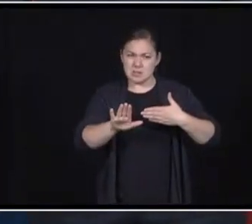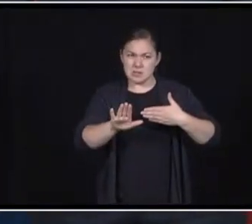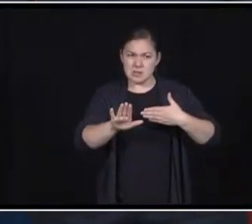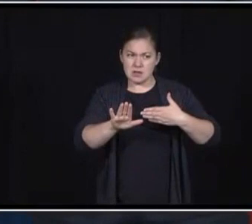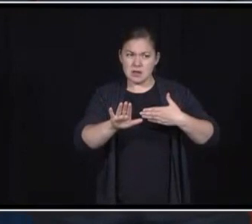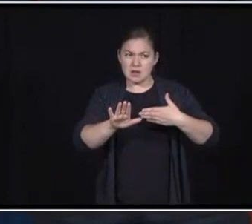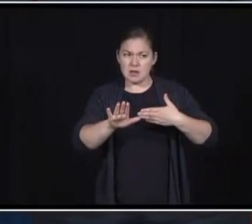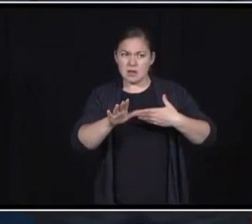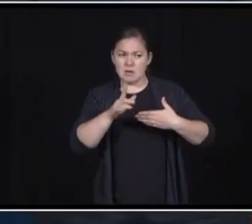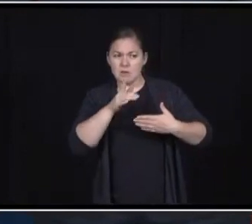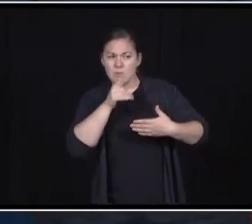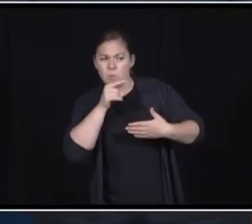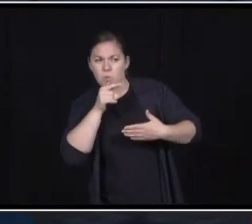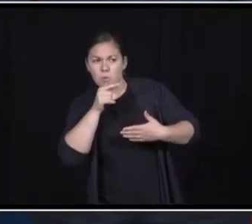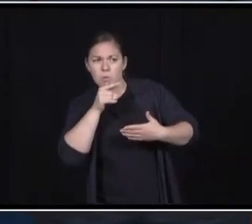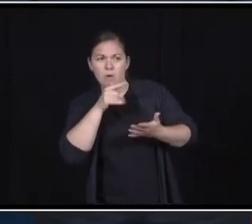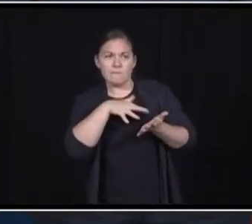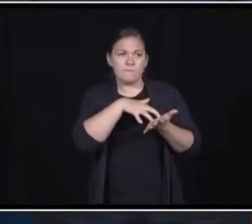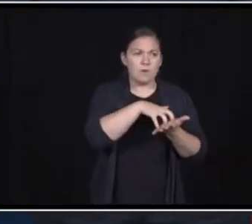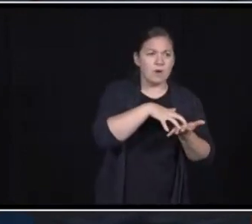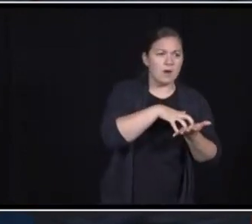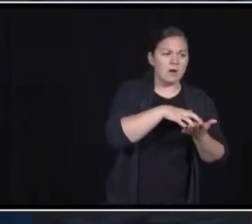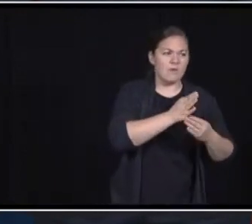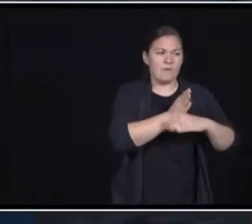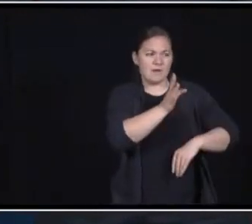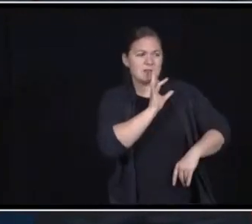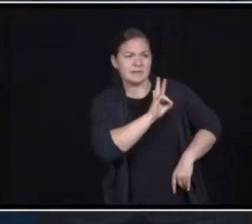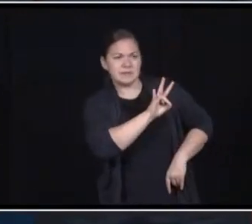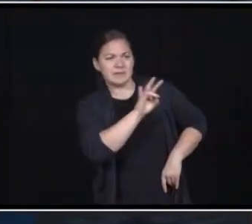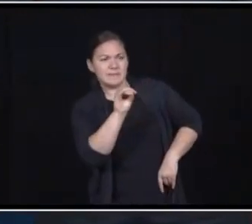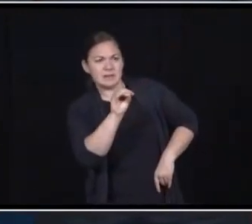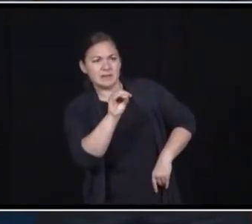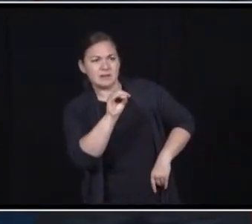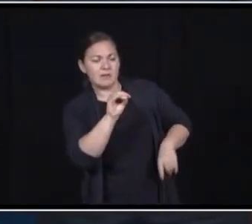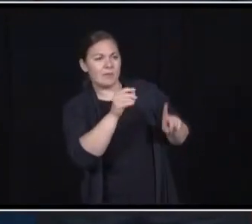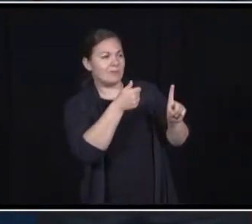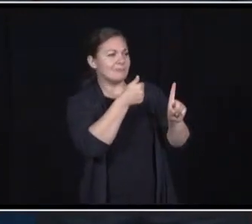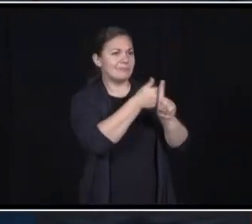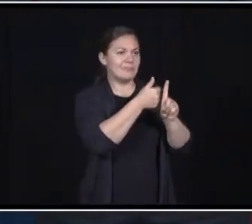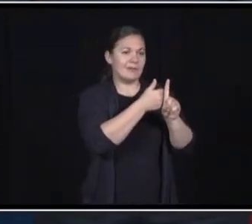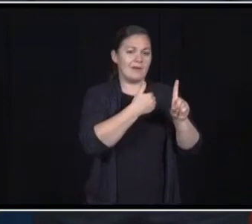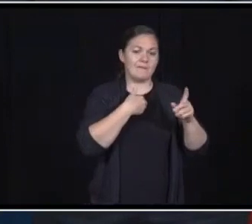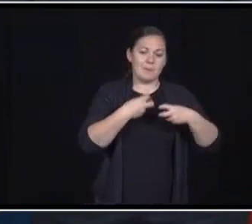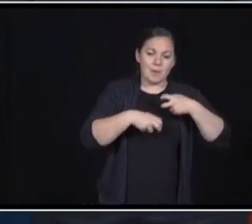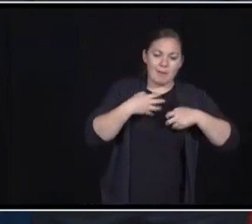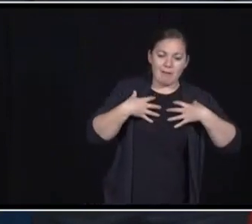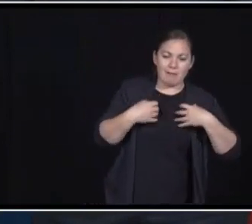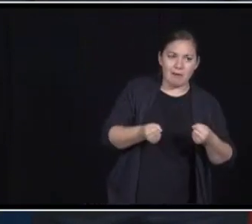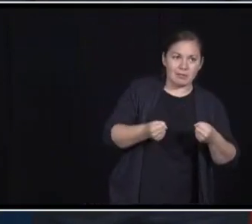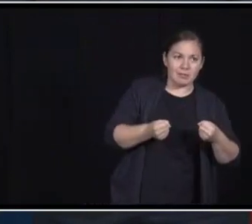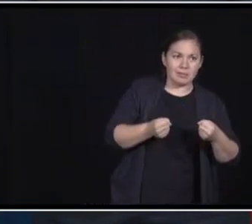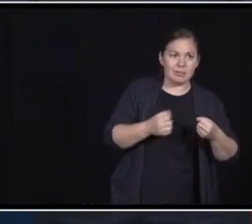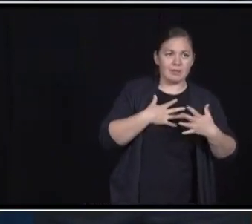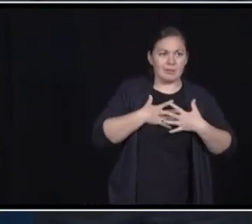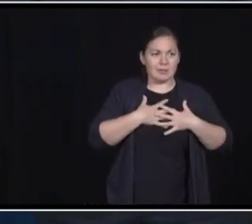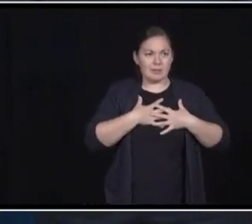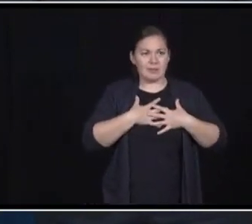judgement. The rules are out there. But I think if you take a look at your own